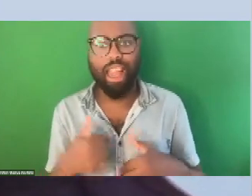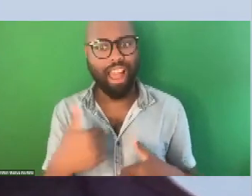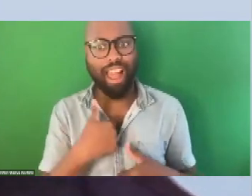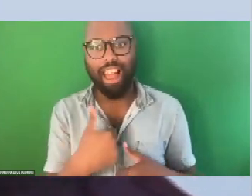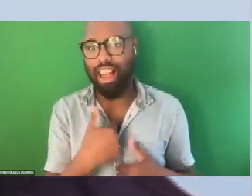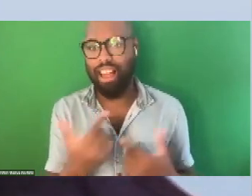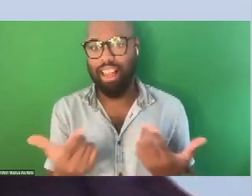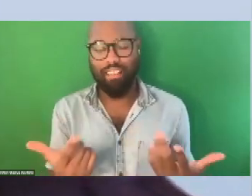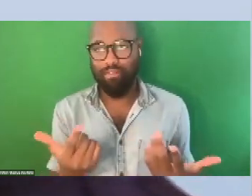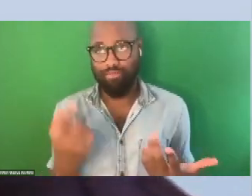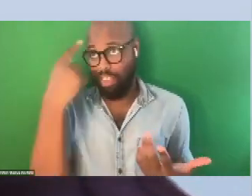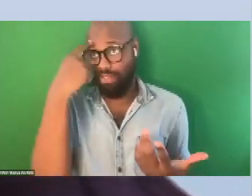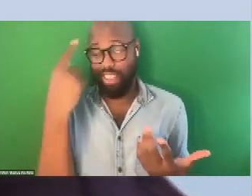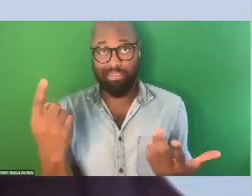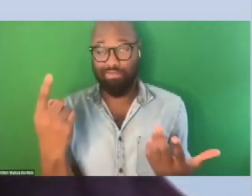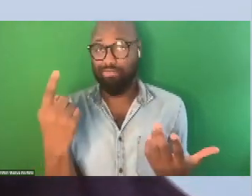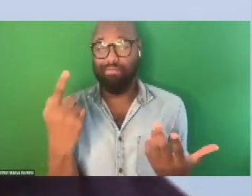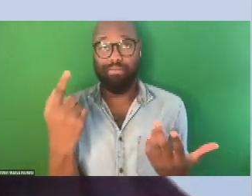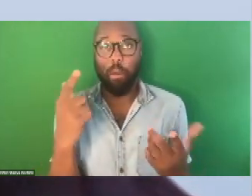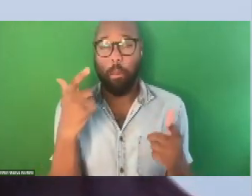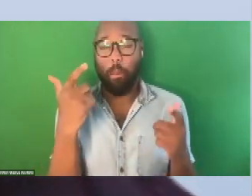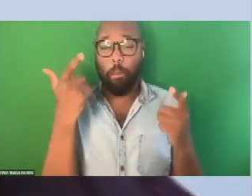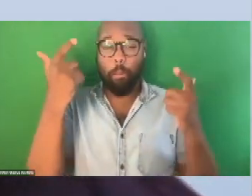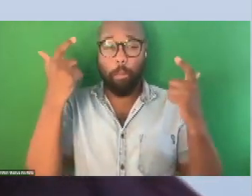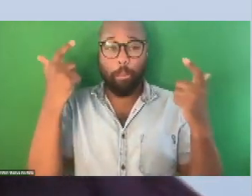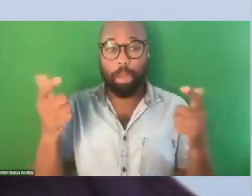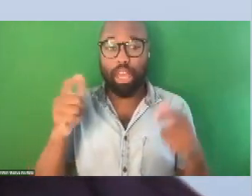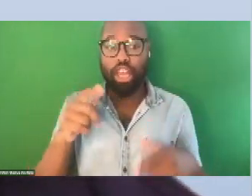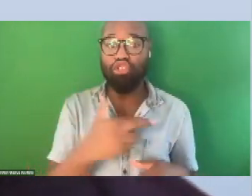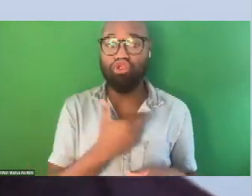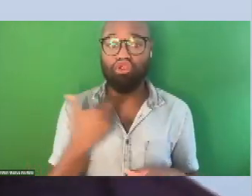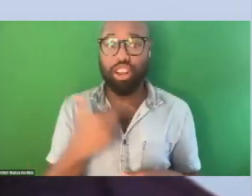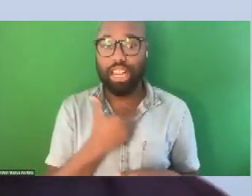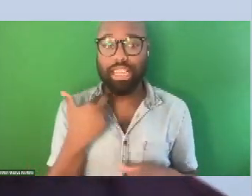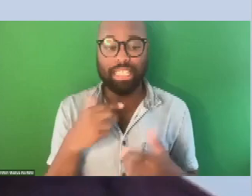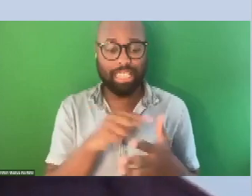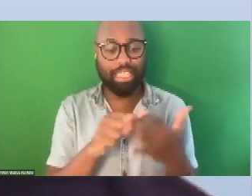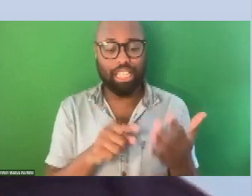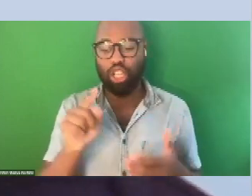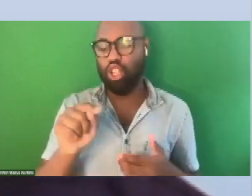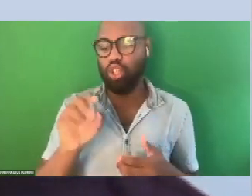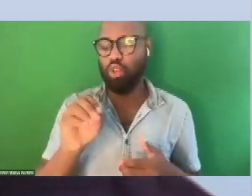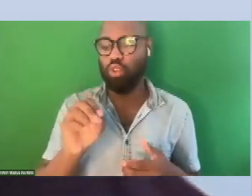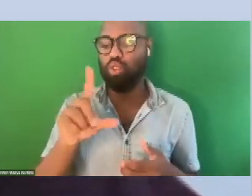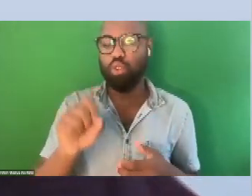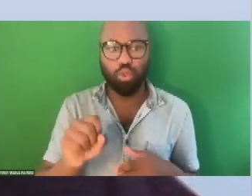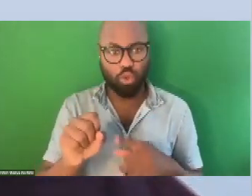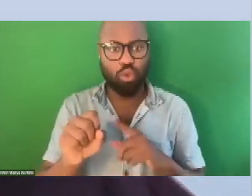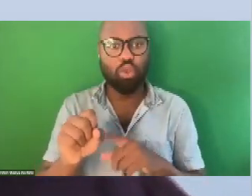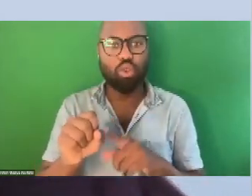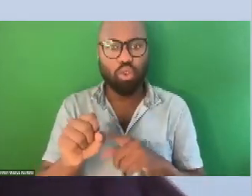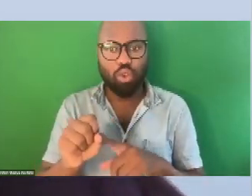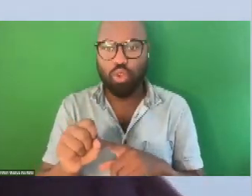that huge risk of these tools being trained right in the world. Being trained in the current world,